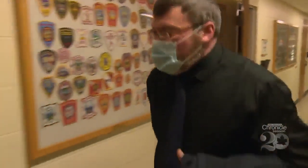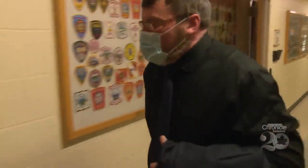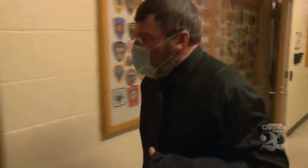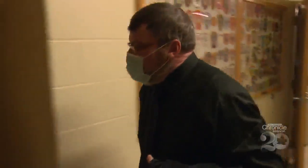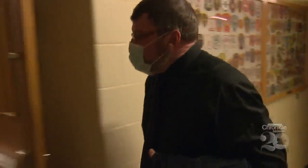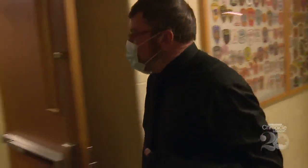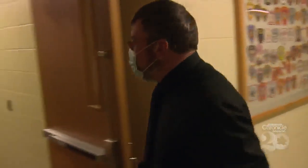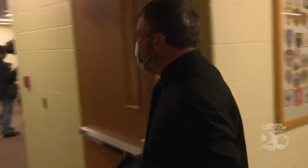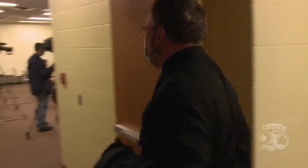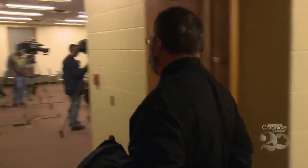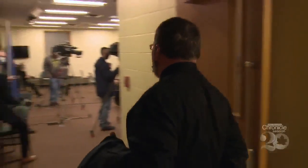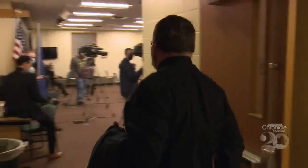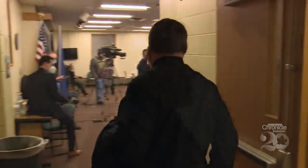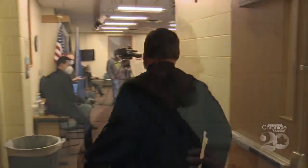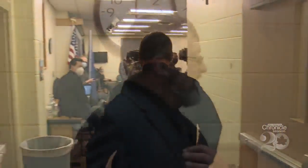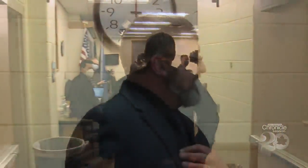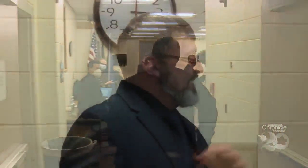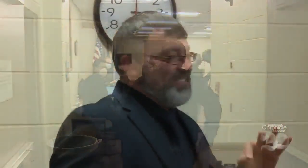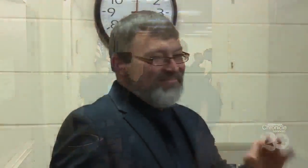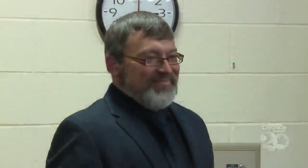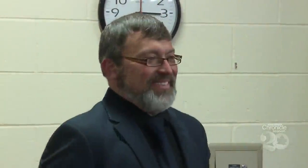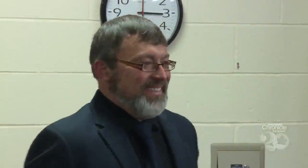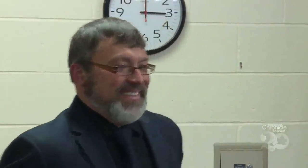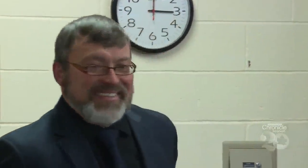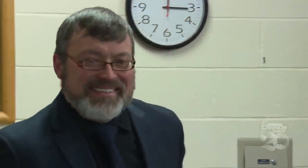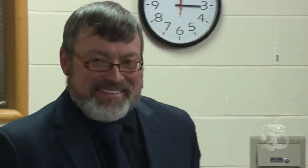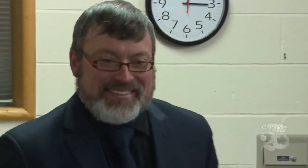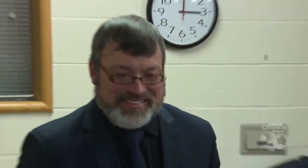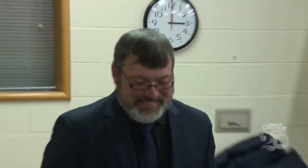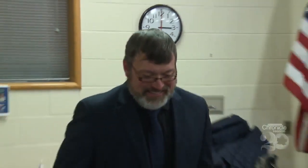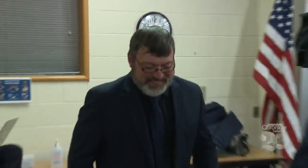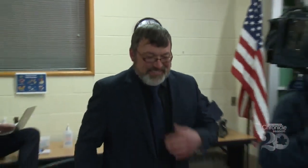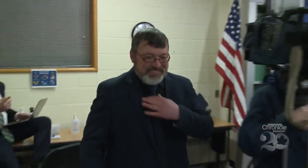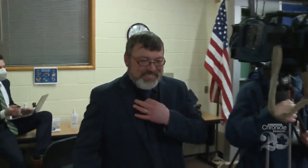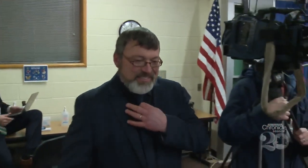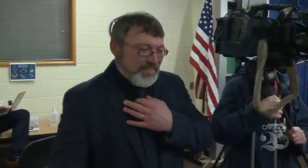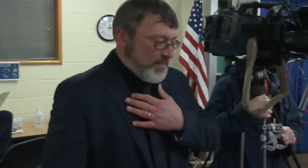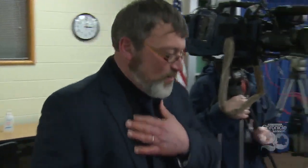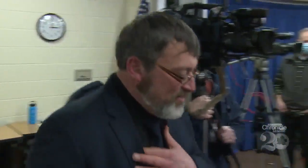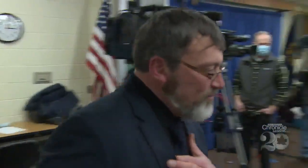IF YOU WERE HAVING